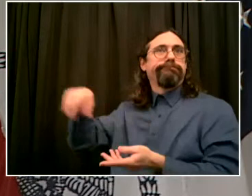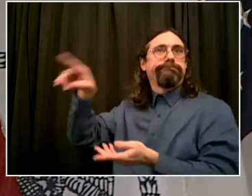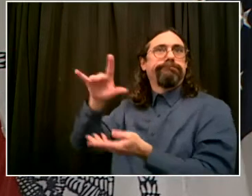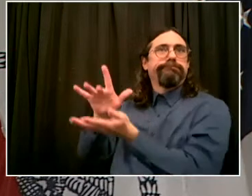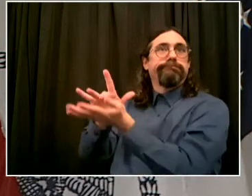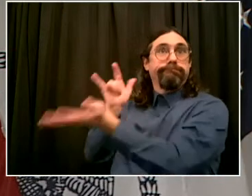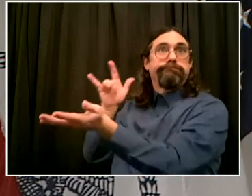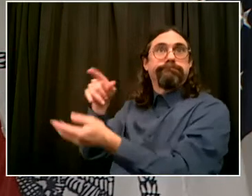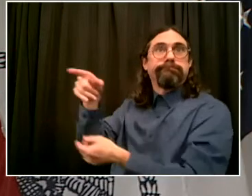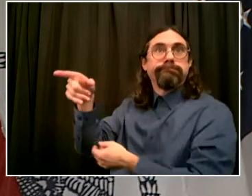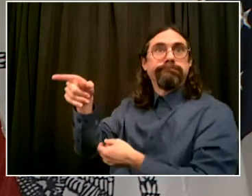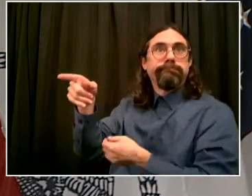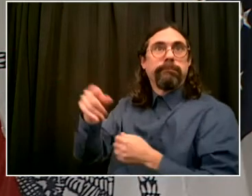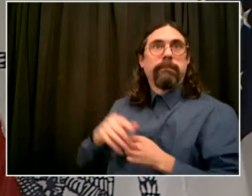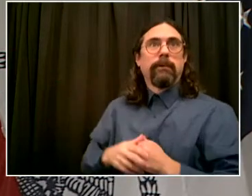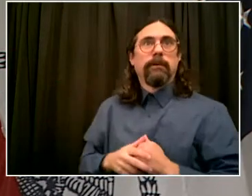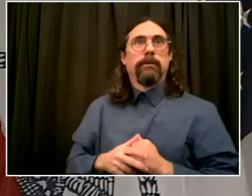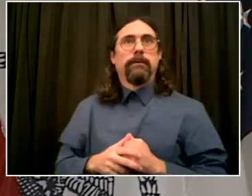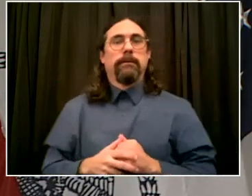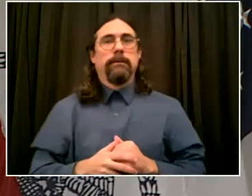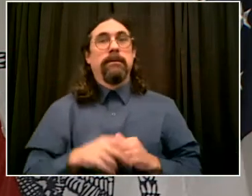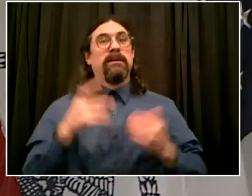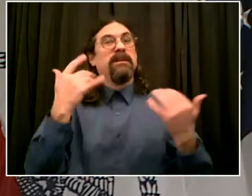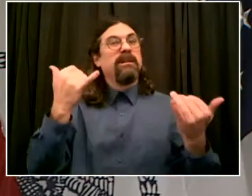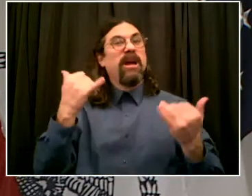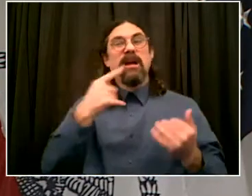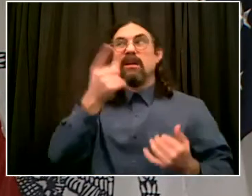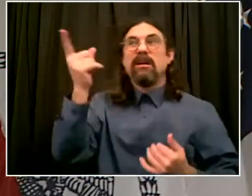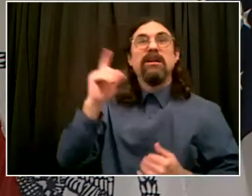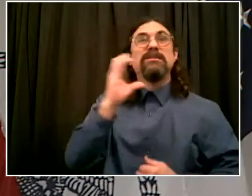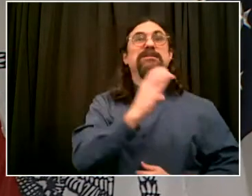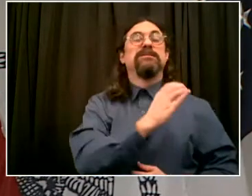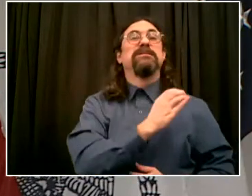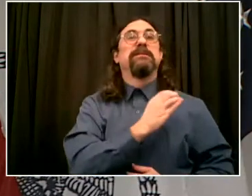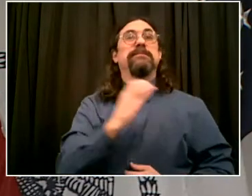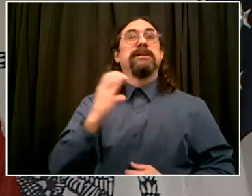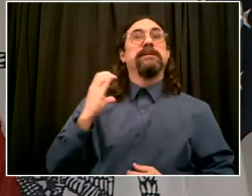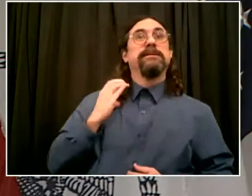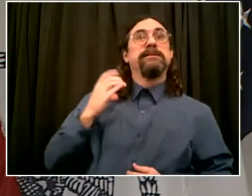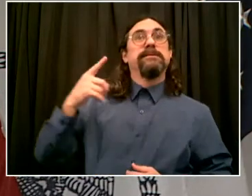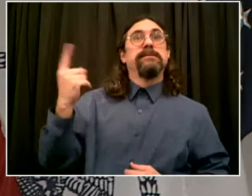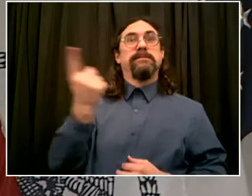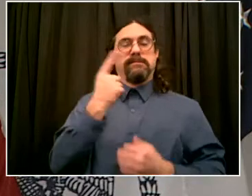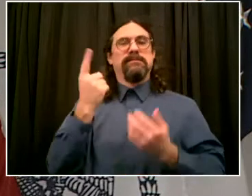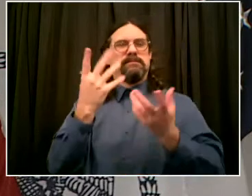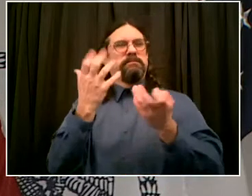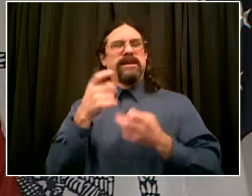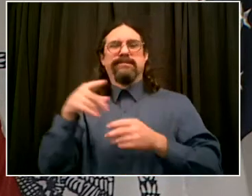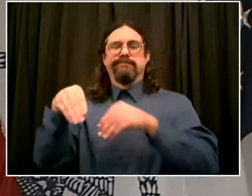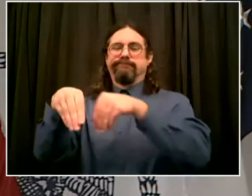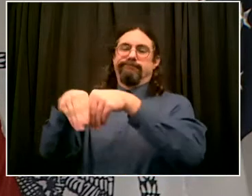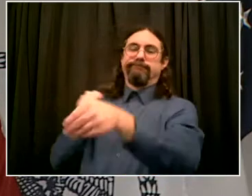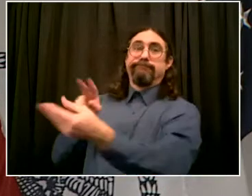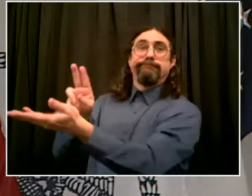TO RAISE THE PPPERORTRTY TAX VALUES KIND OF